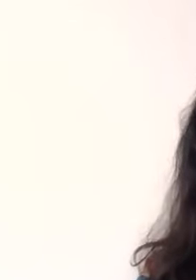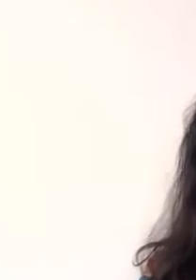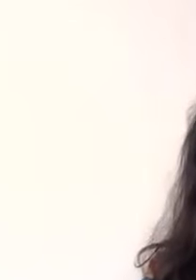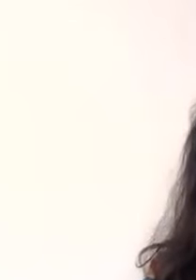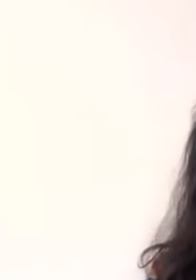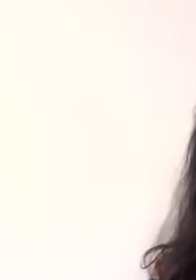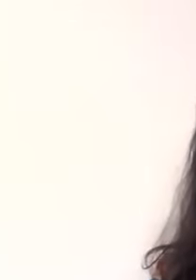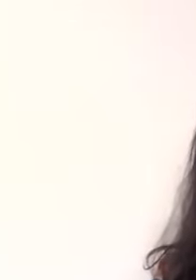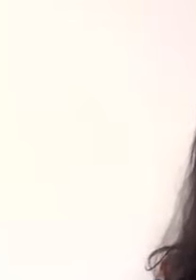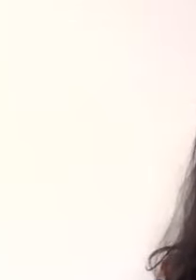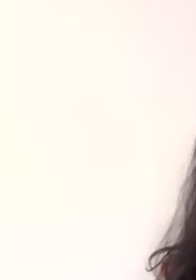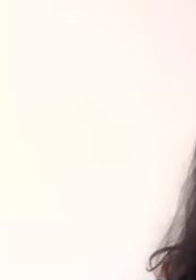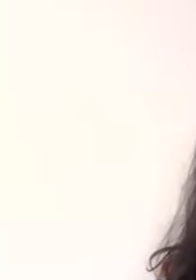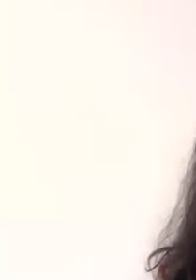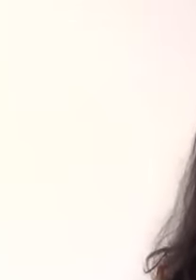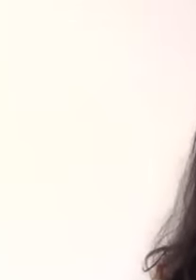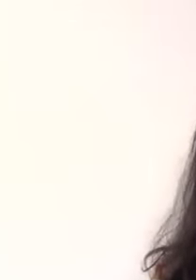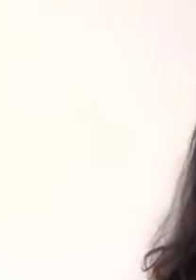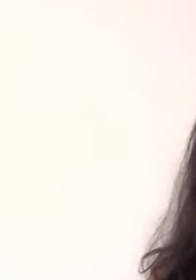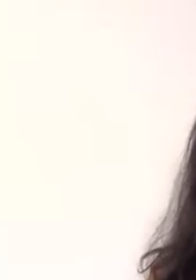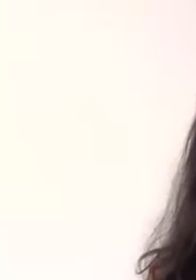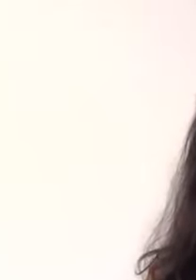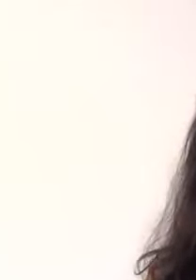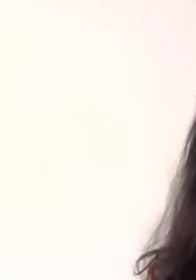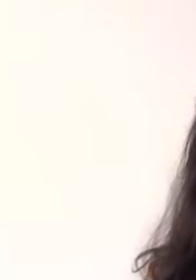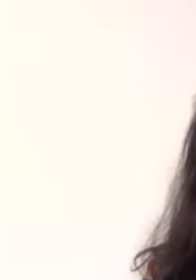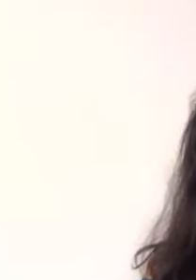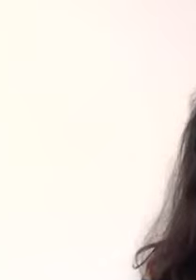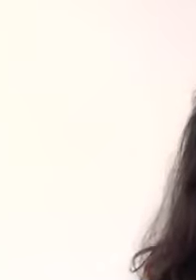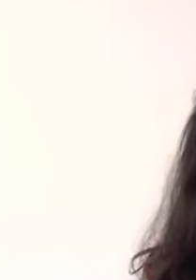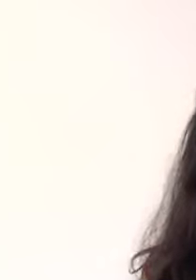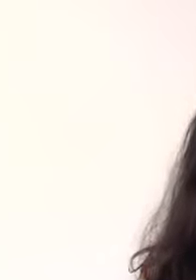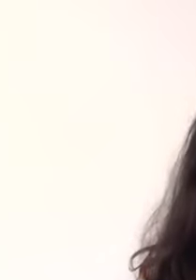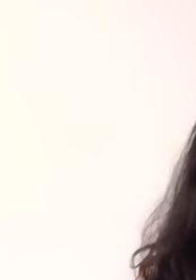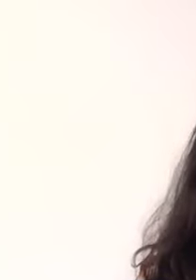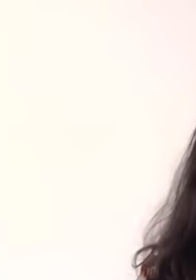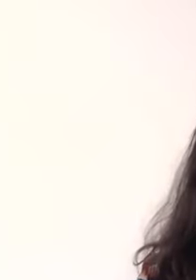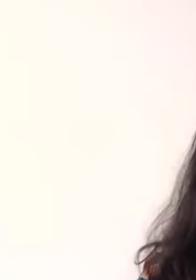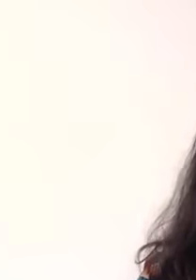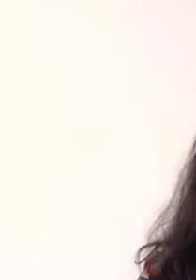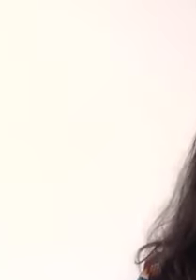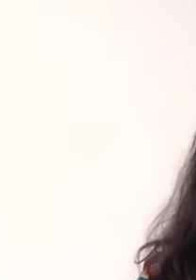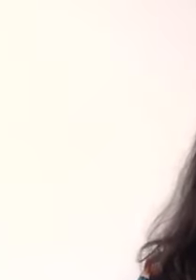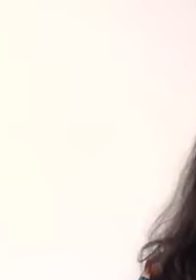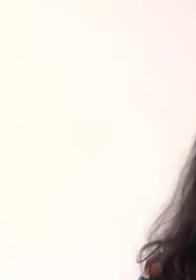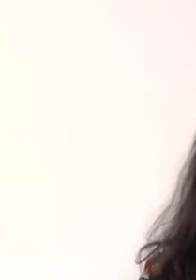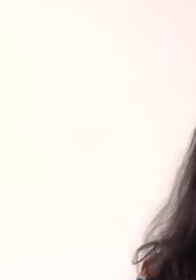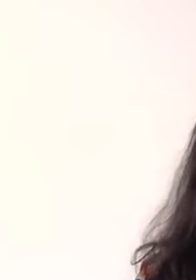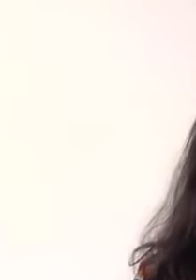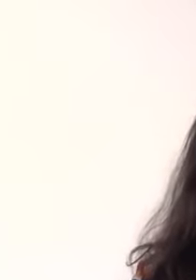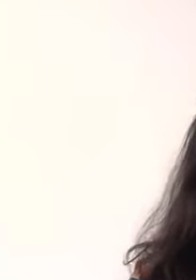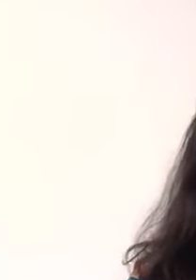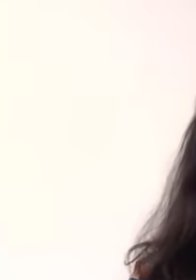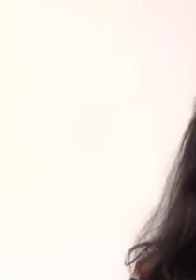Wollstonecraft was a pioneering fighter not only for women's rights but for human rights for all.